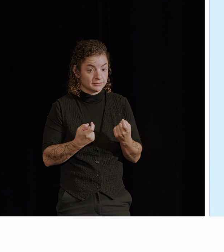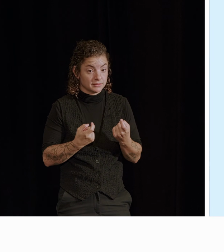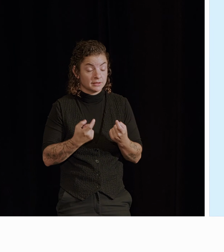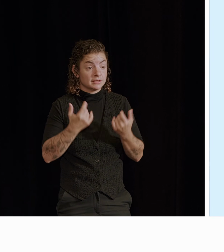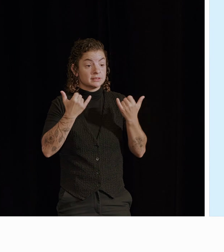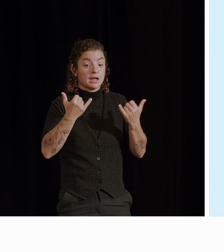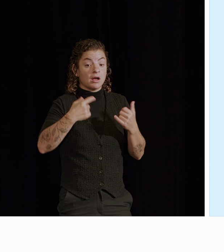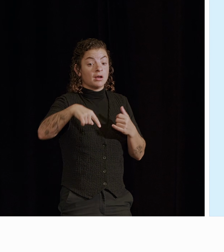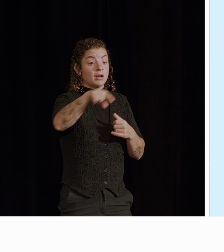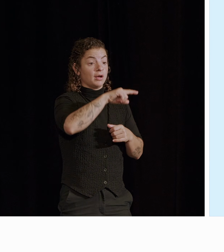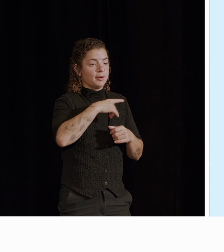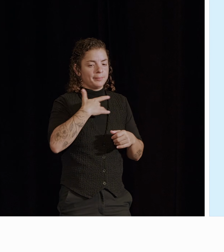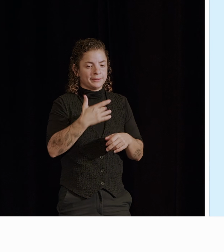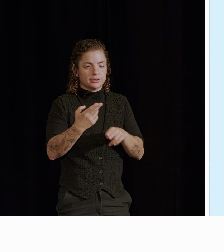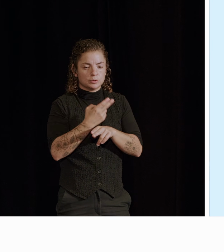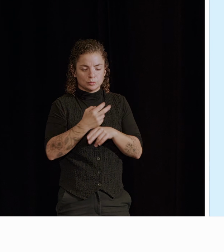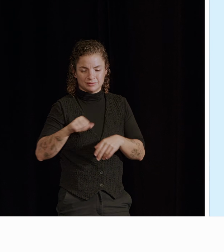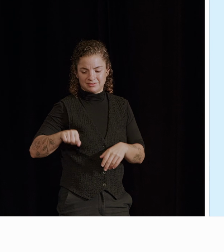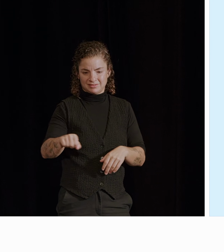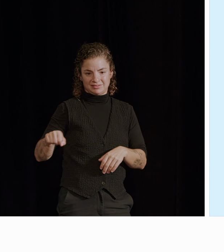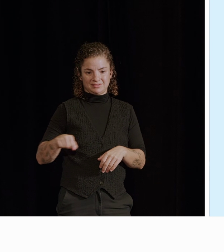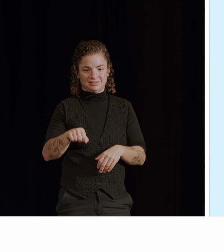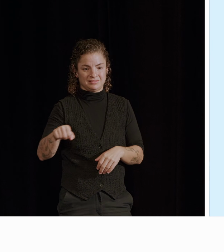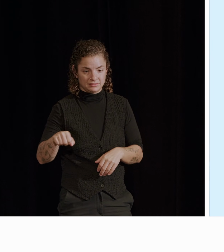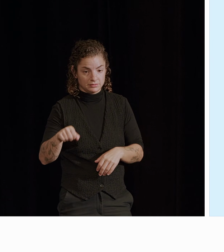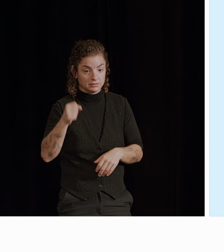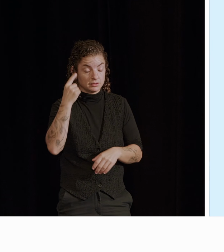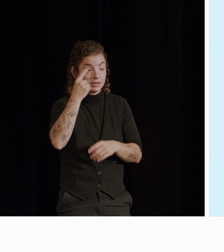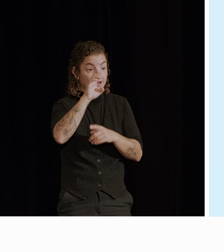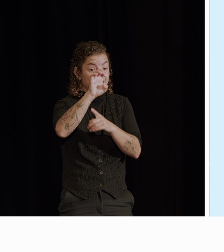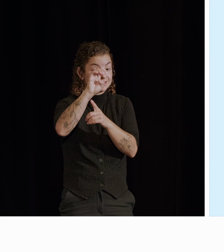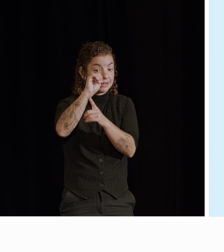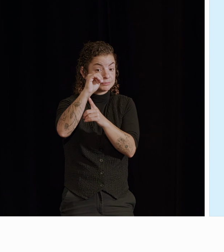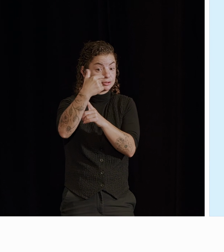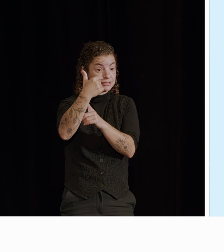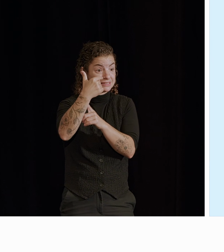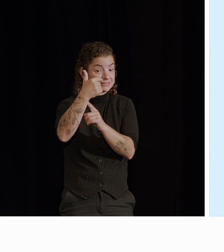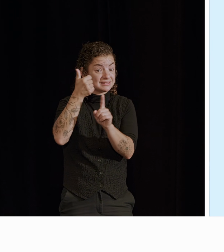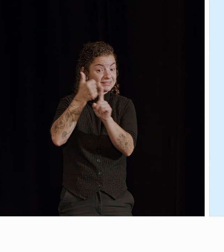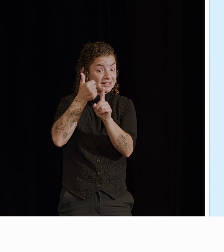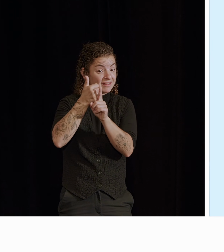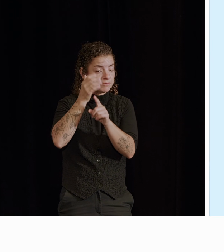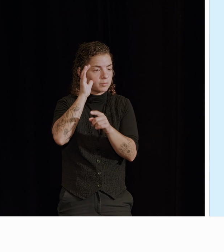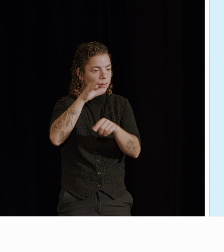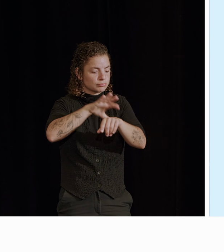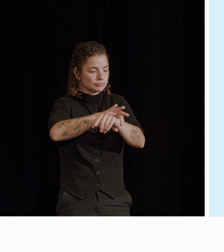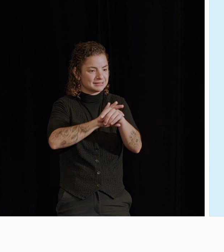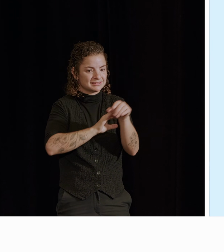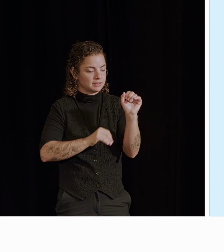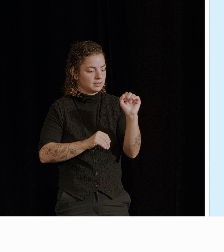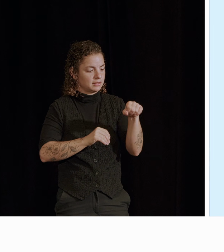potential pathway, translating wrist muscle activity into steering angle adjustments.